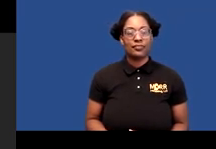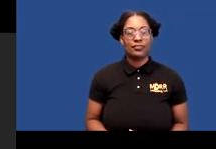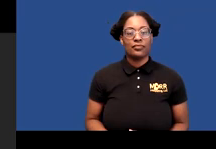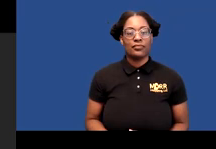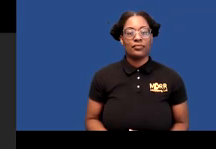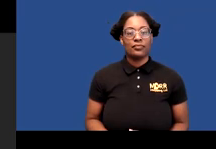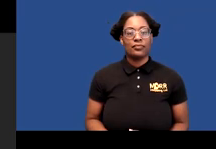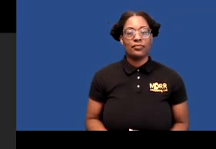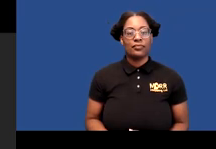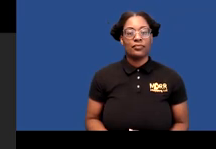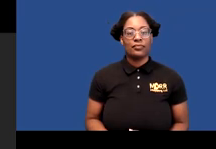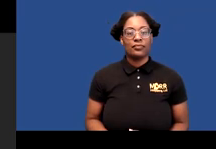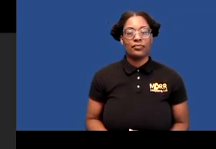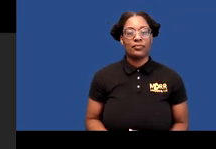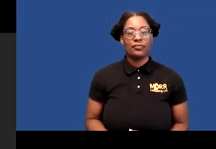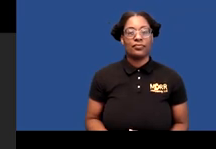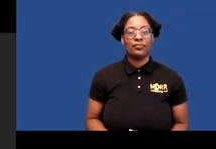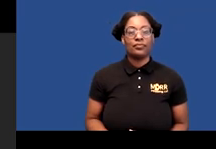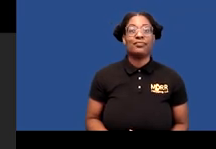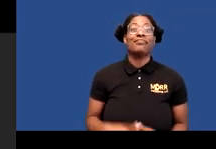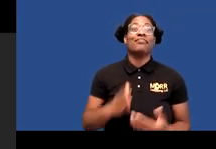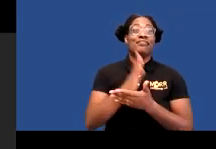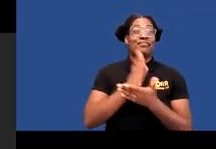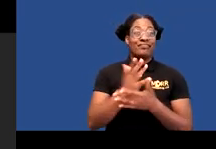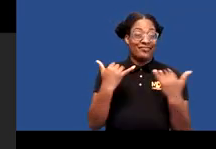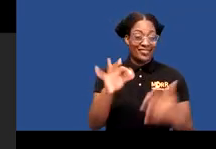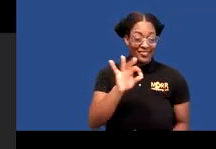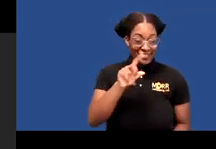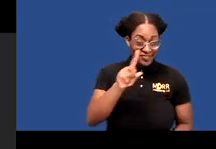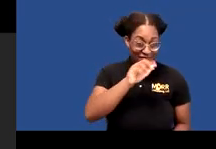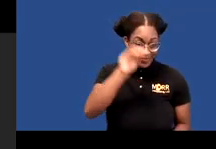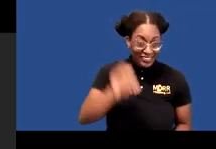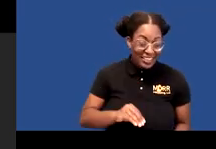We're at 91% now. We're getting there.